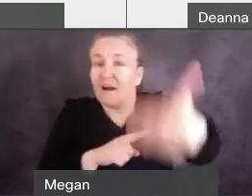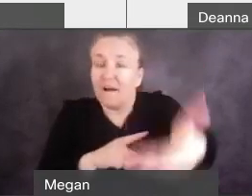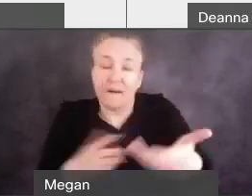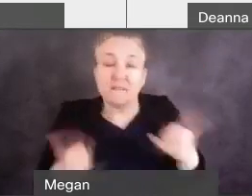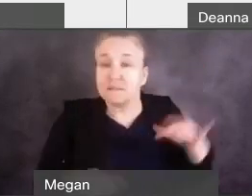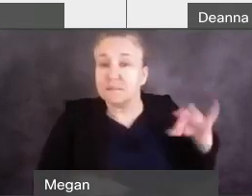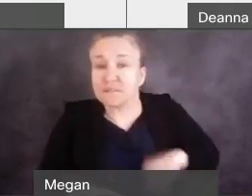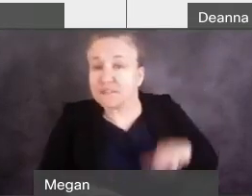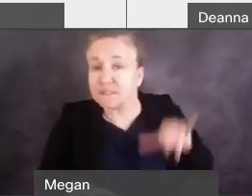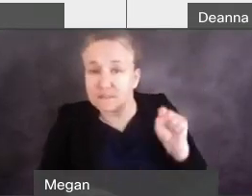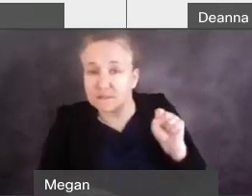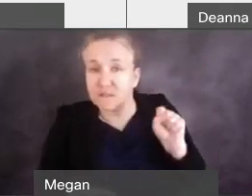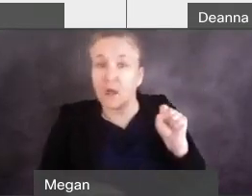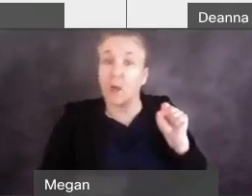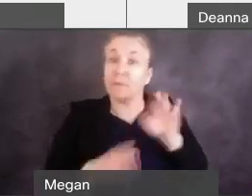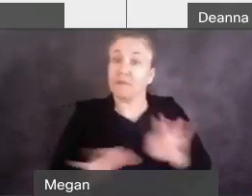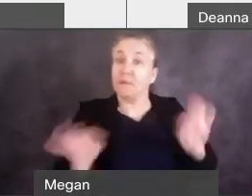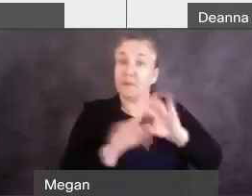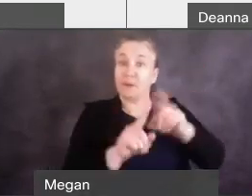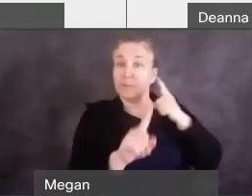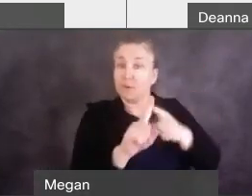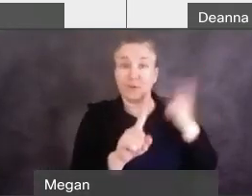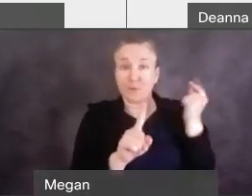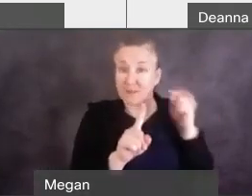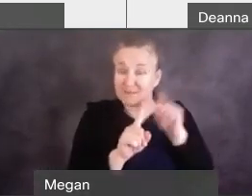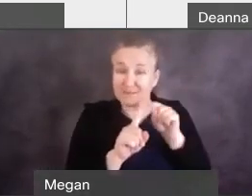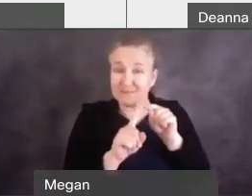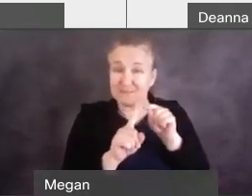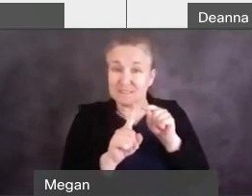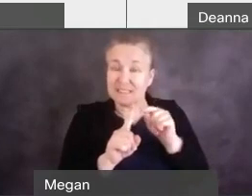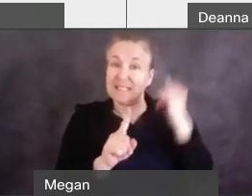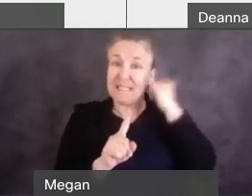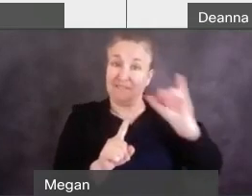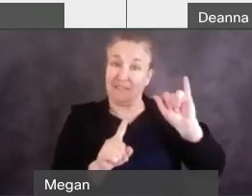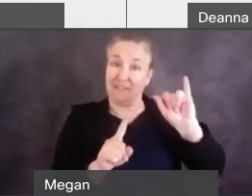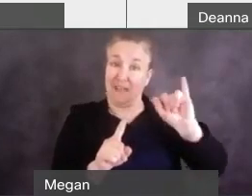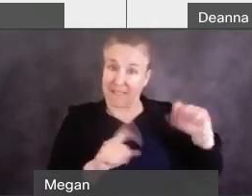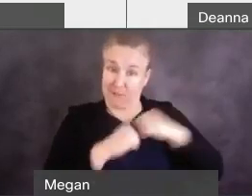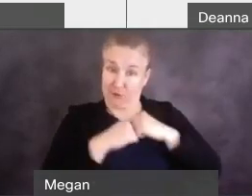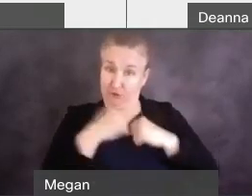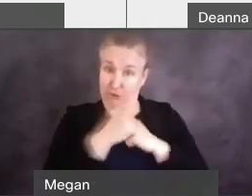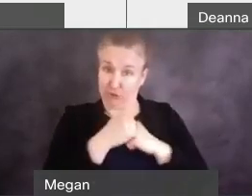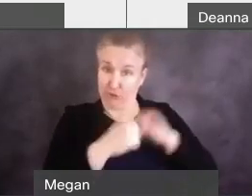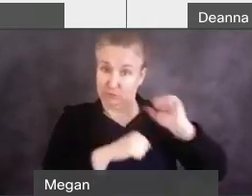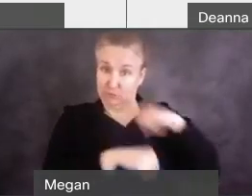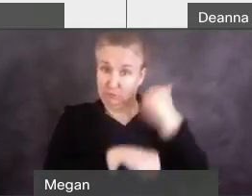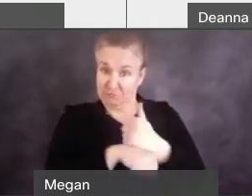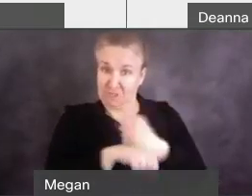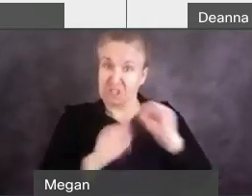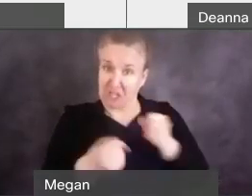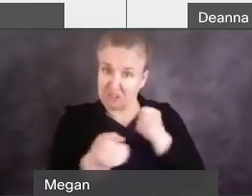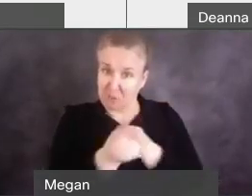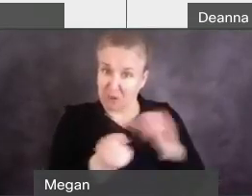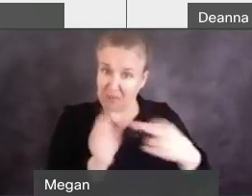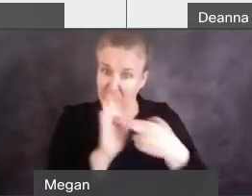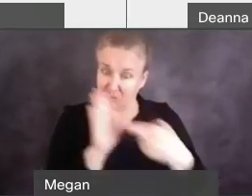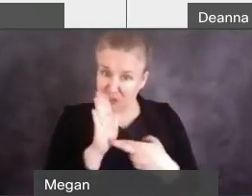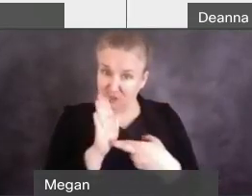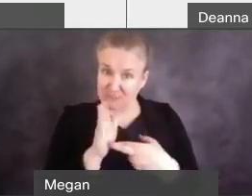point here which is if the IT infrastructure could be created to support such a registry, then